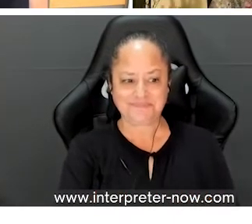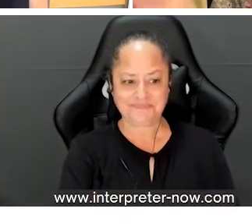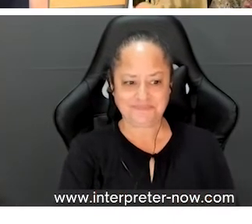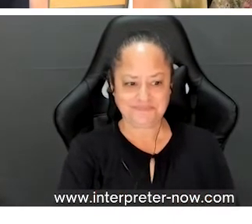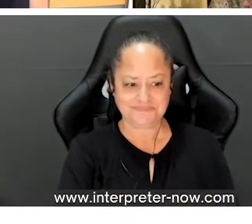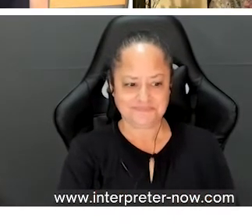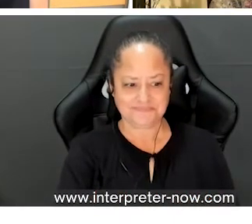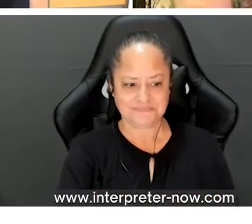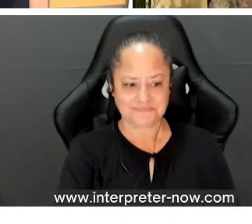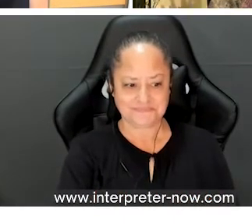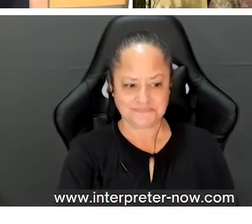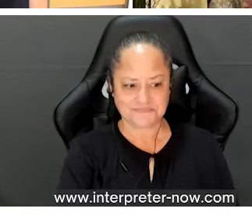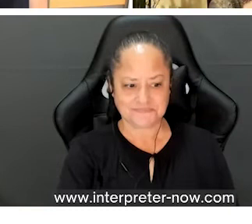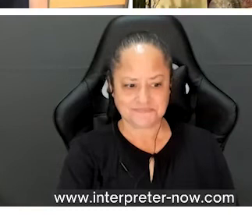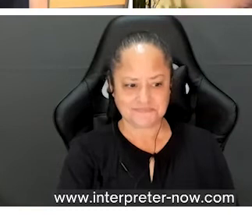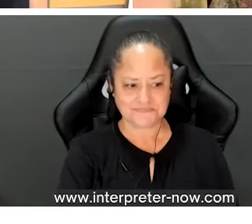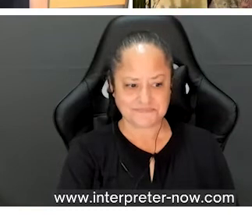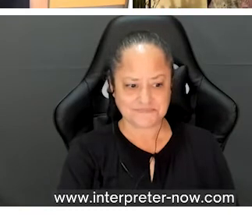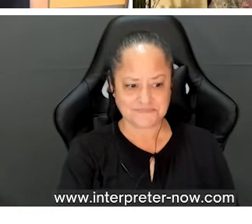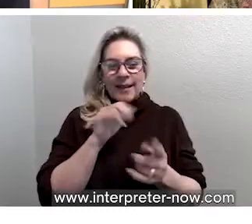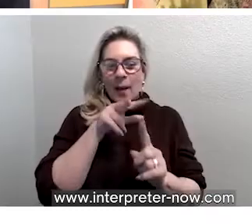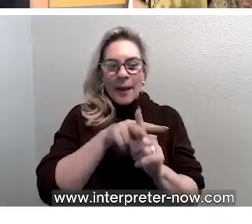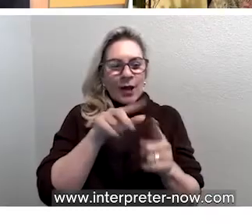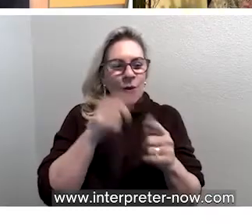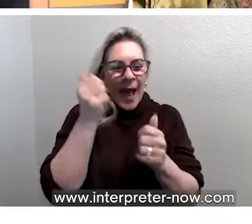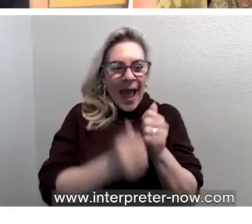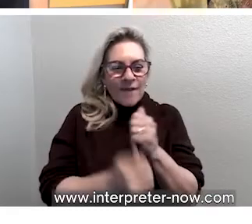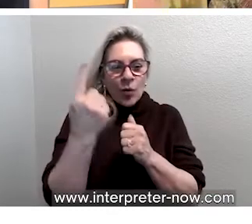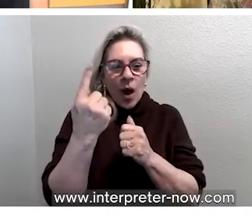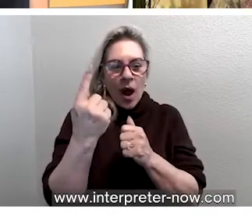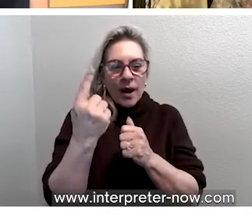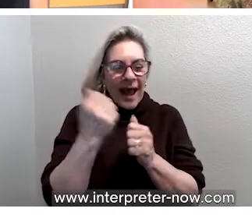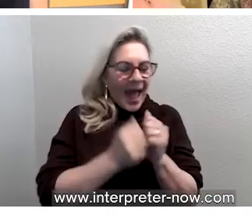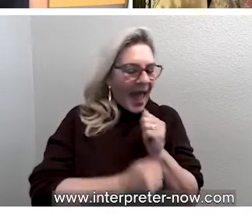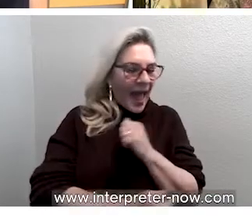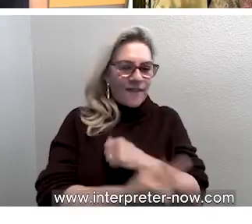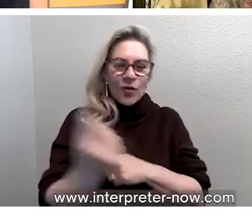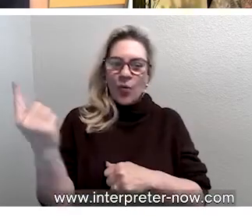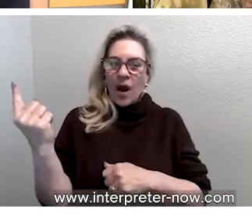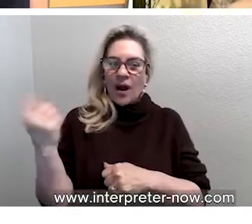And again, this is something that's going to apply to literally everyone. Yes, everyone. I don't use that word very often.